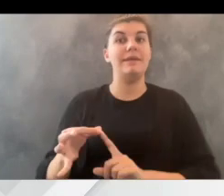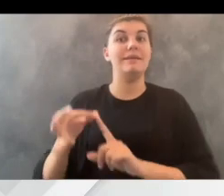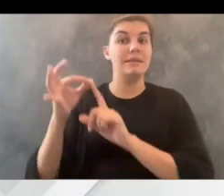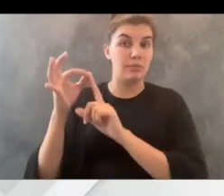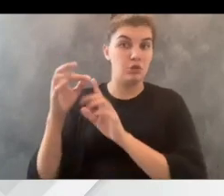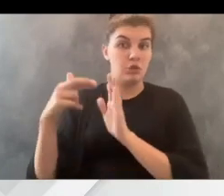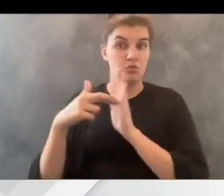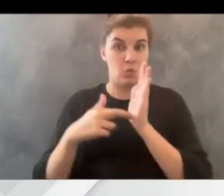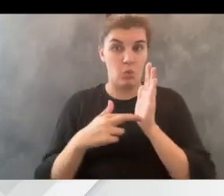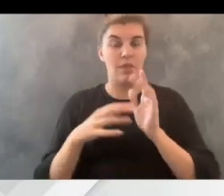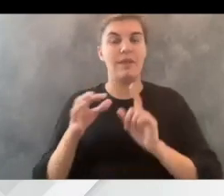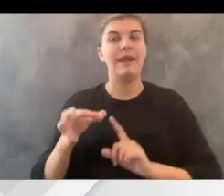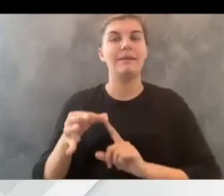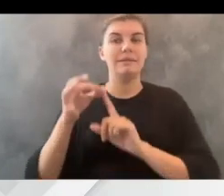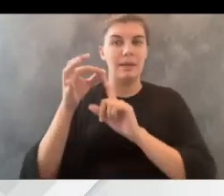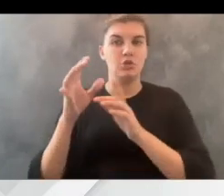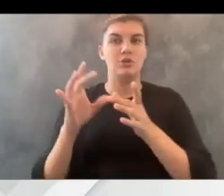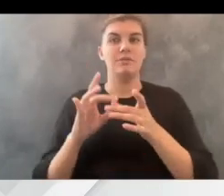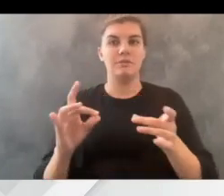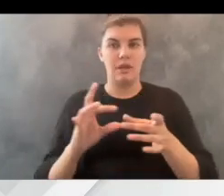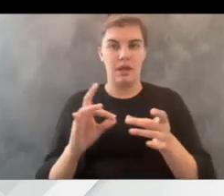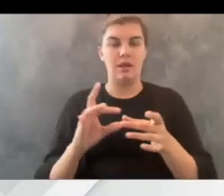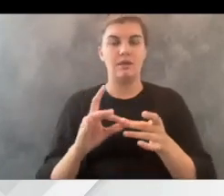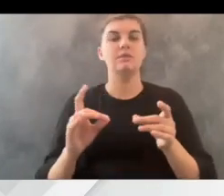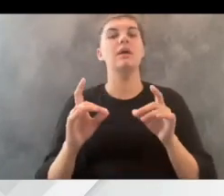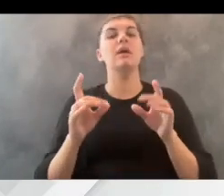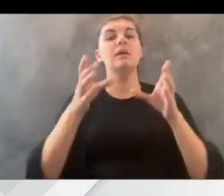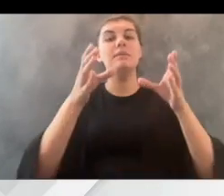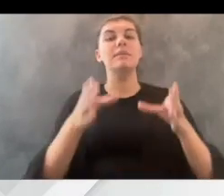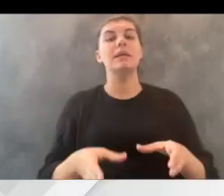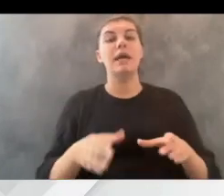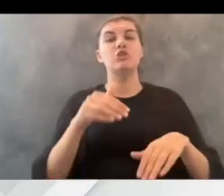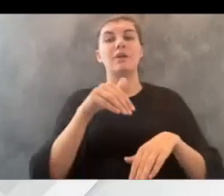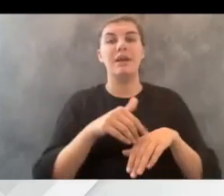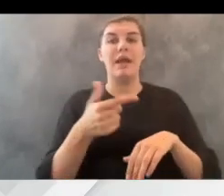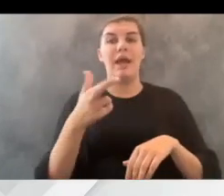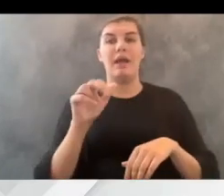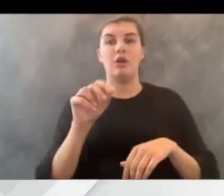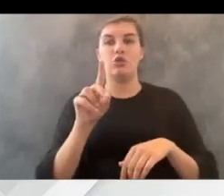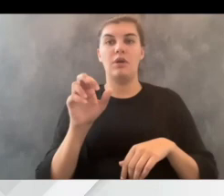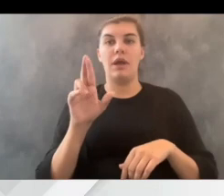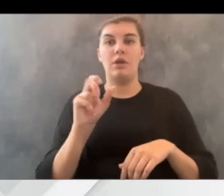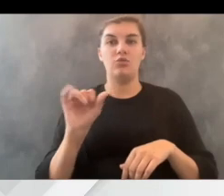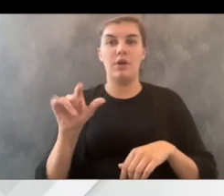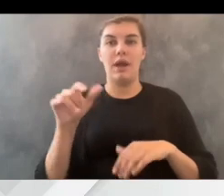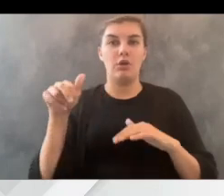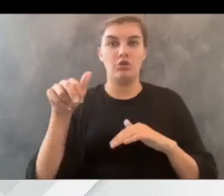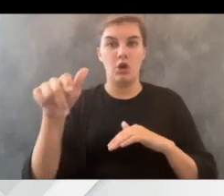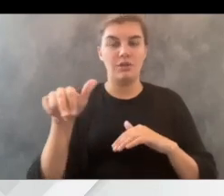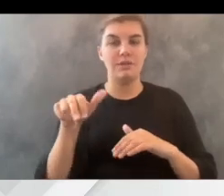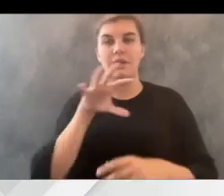The exception states: pedestrian at-grade rail crossings located within a street